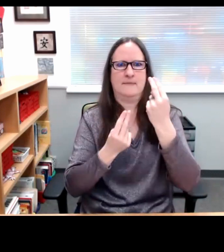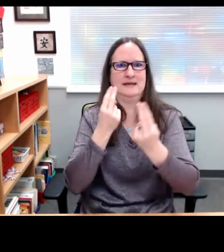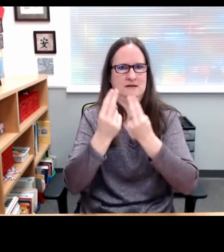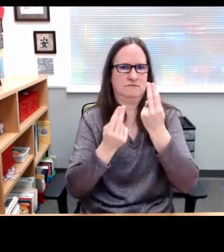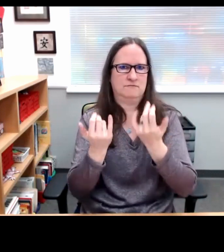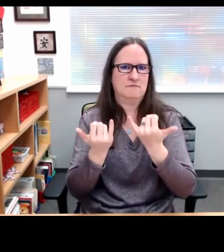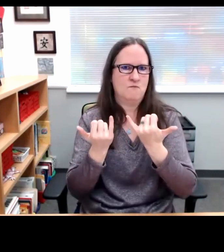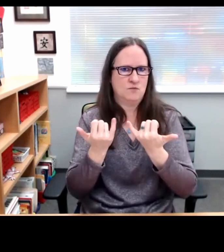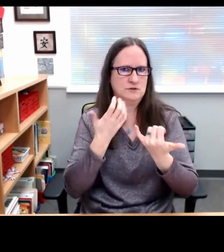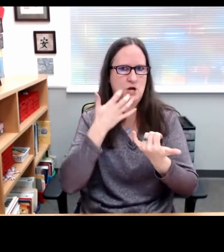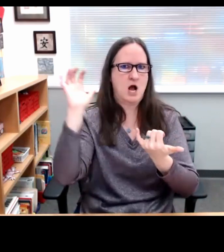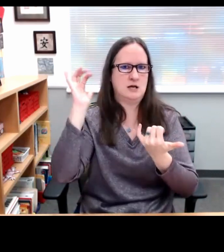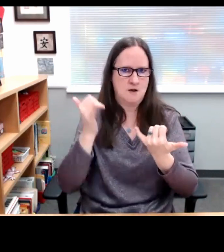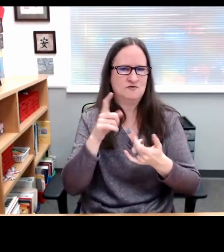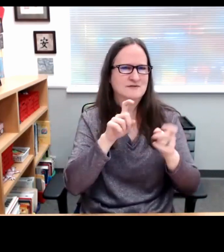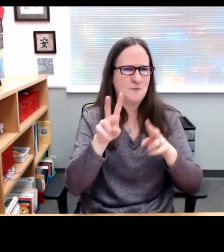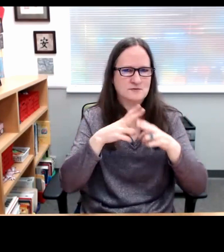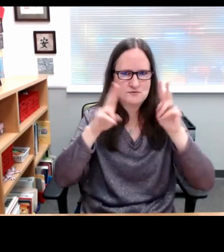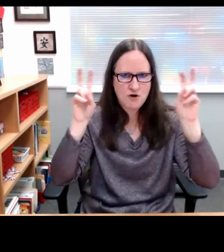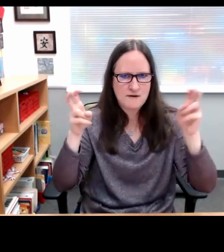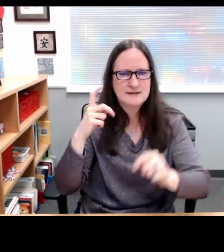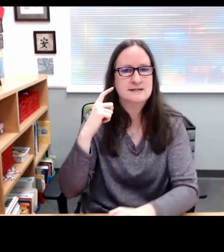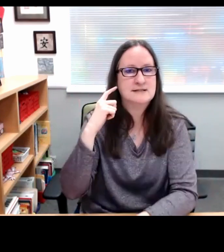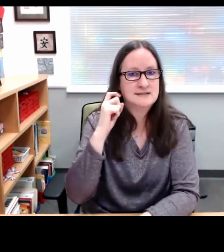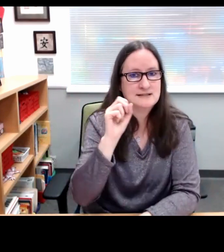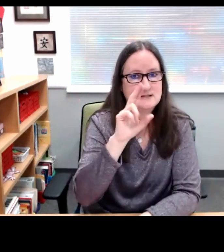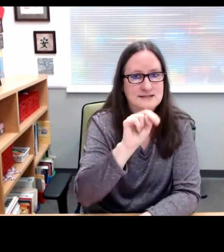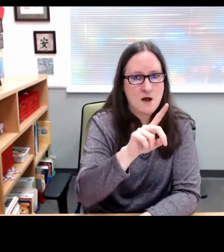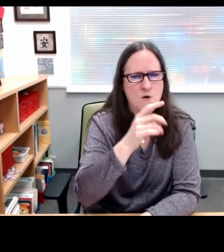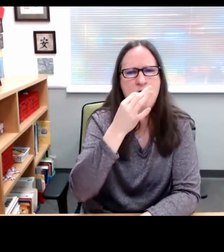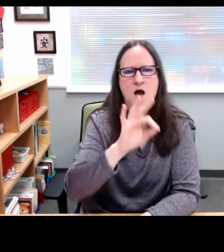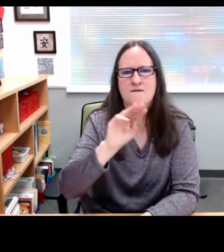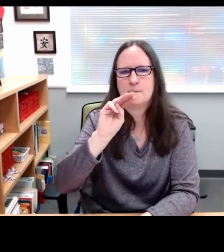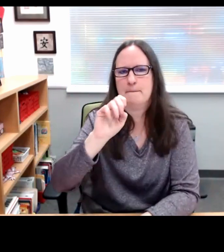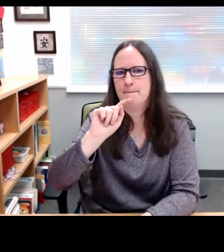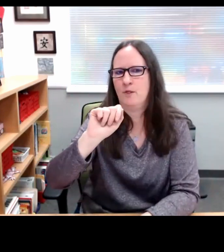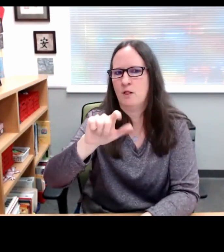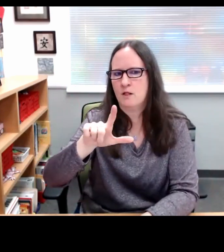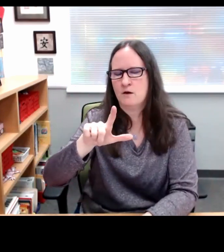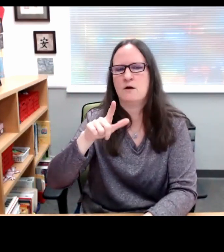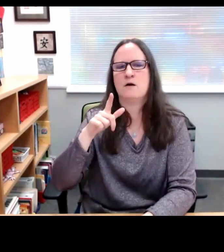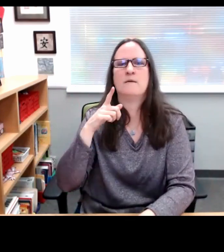I think, has gotten a lot of nominations for awards and it's called Sound of Metal.